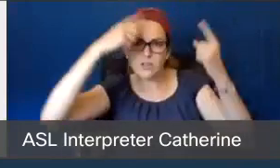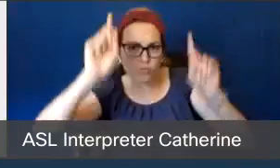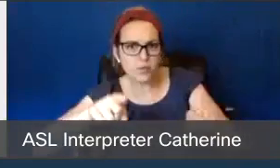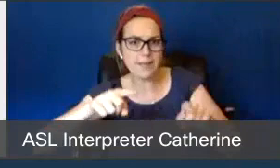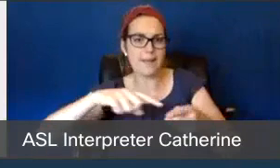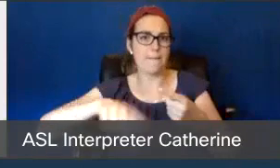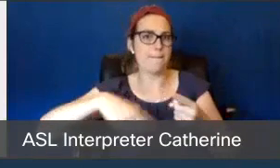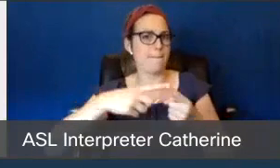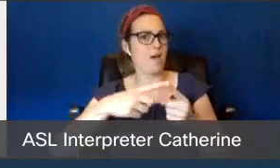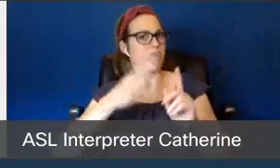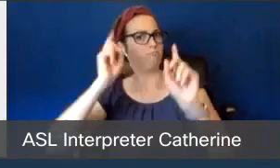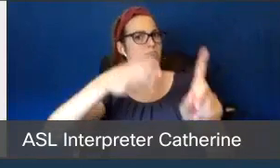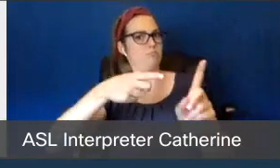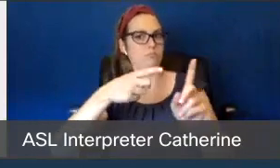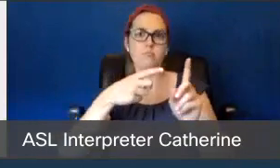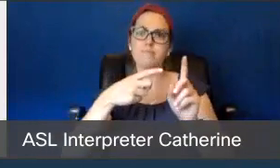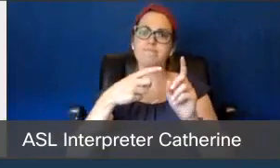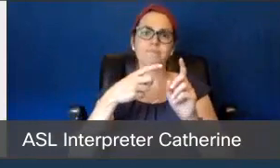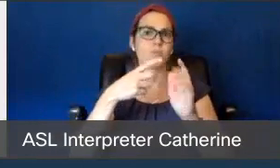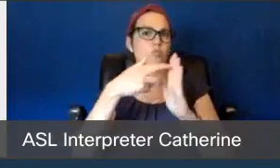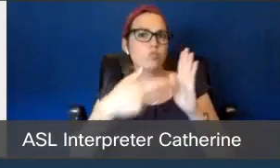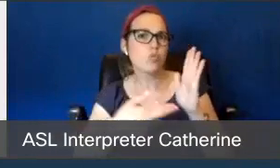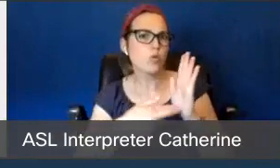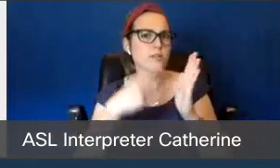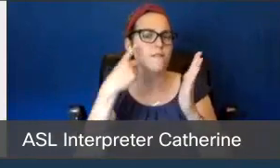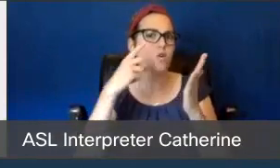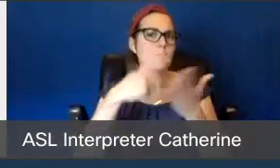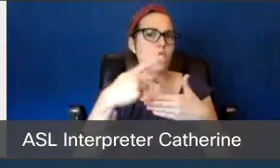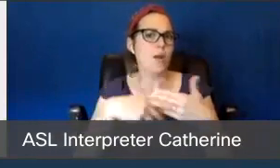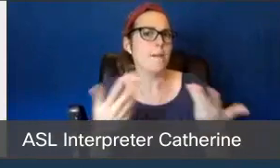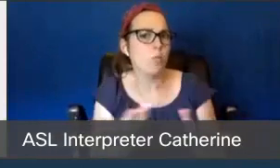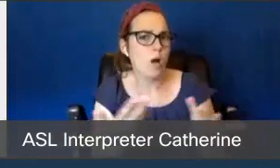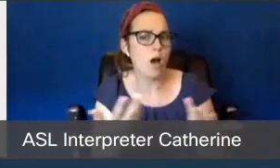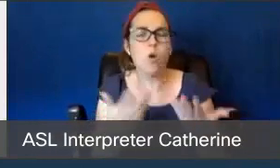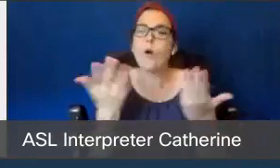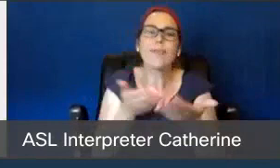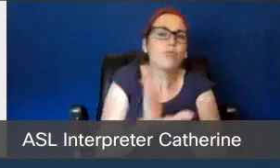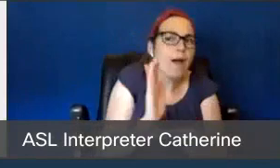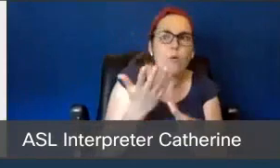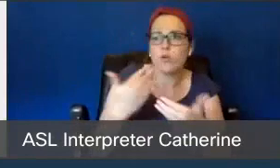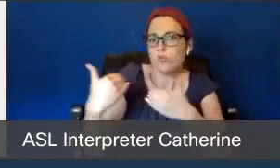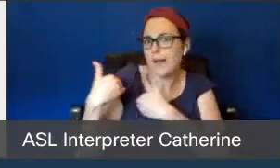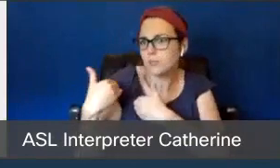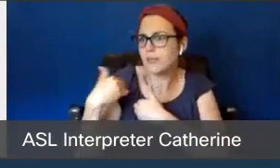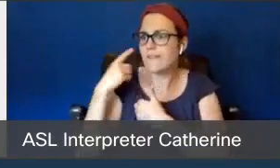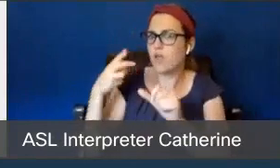what the various rights and responsibilities of participants and of various members of the drug court team.